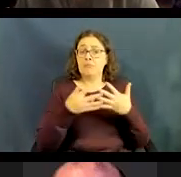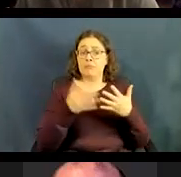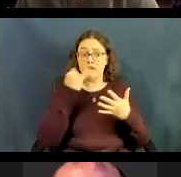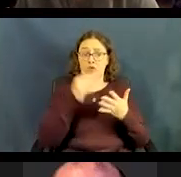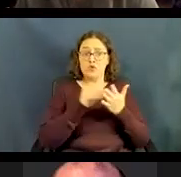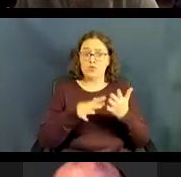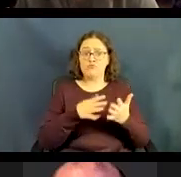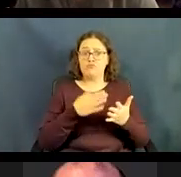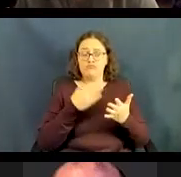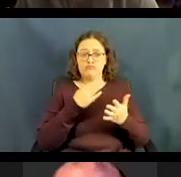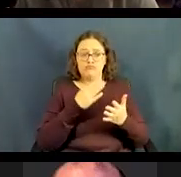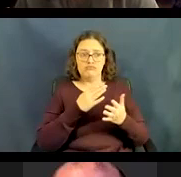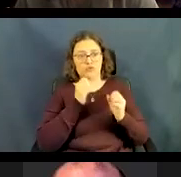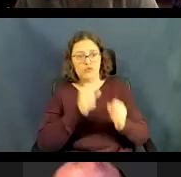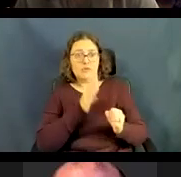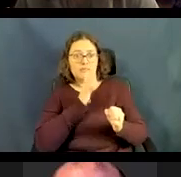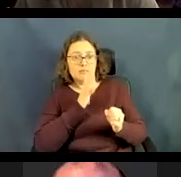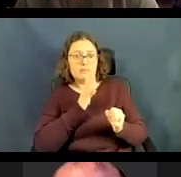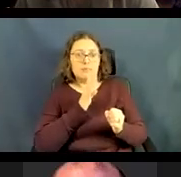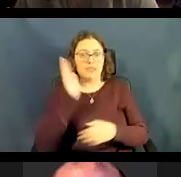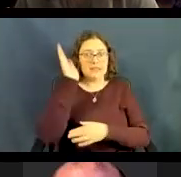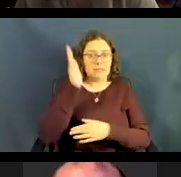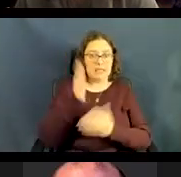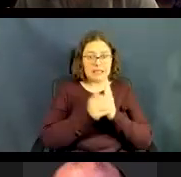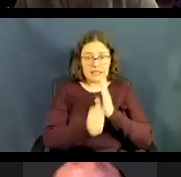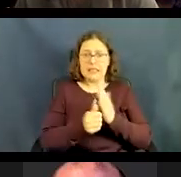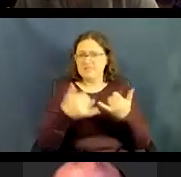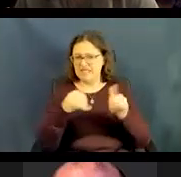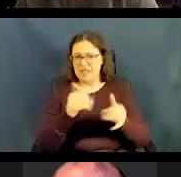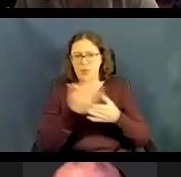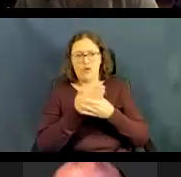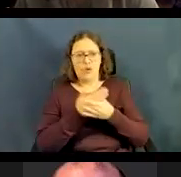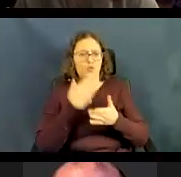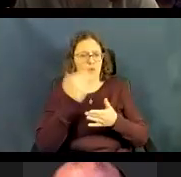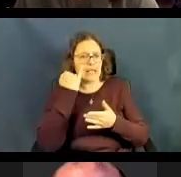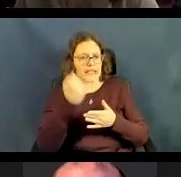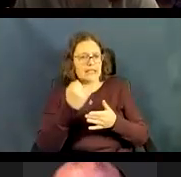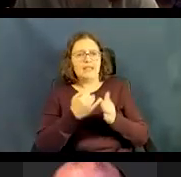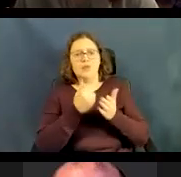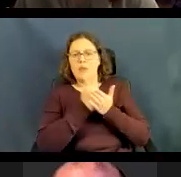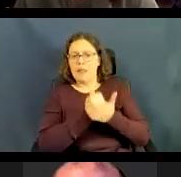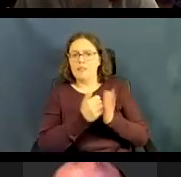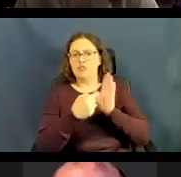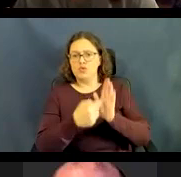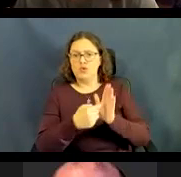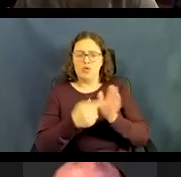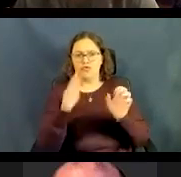I'm showing you that right here. You can select change image and a drop-down list will appear.